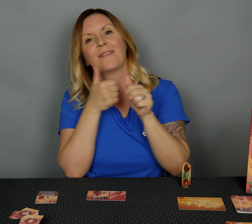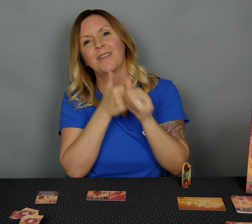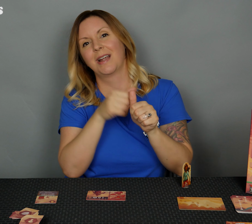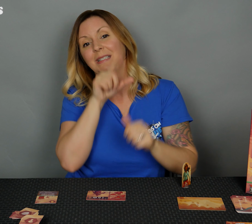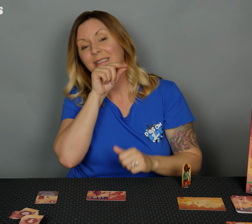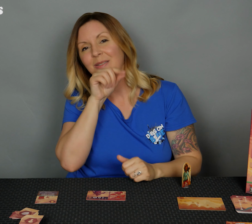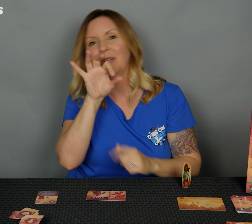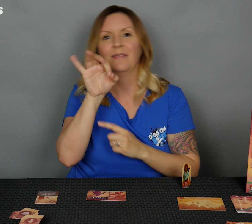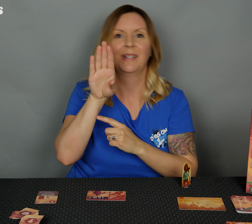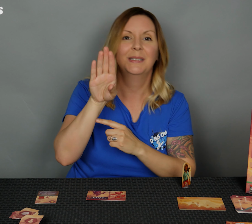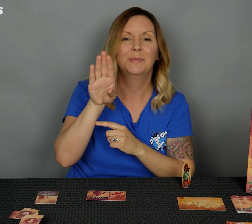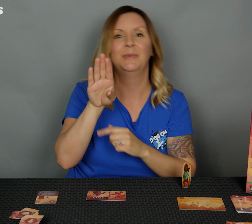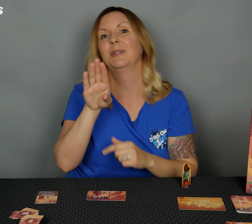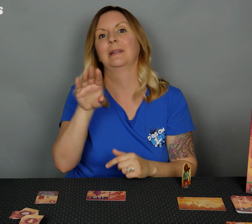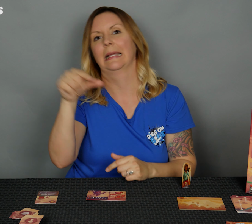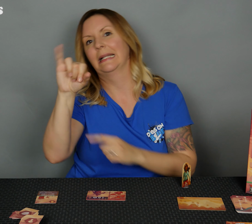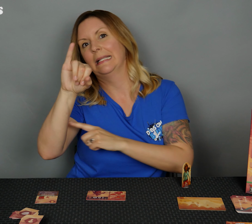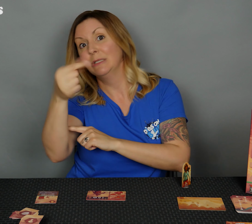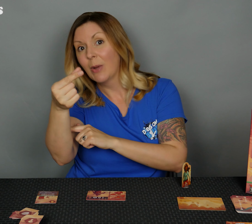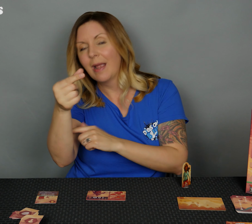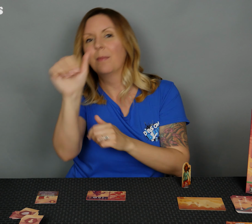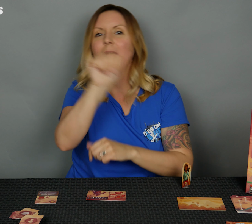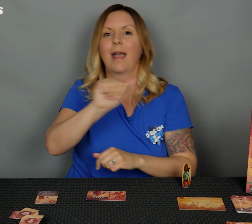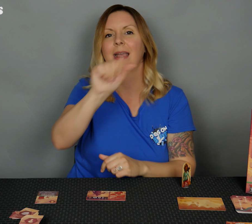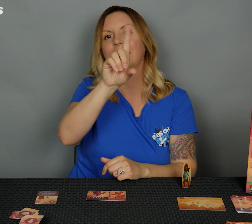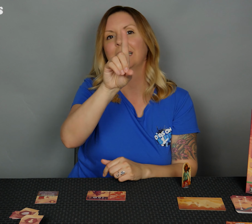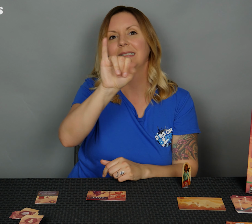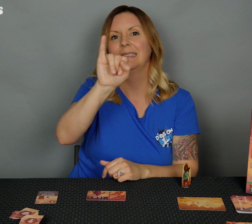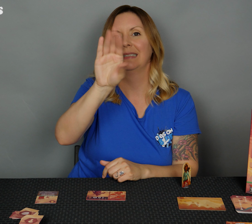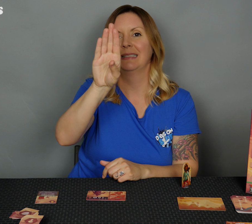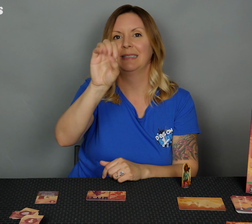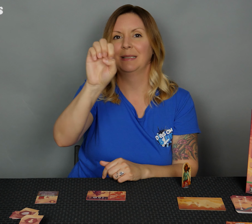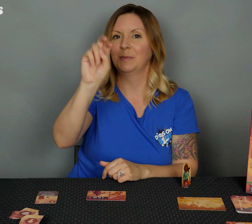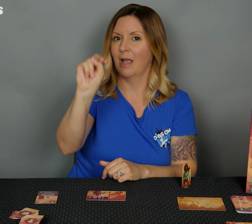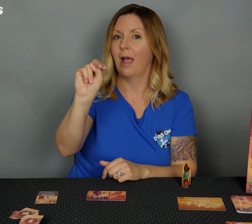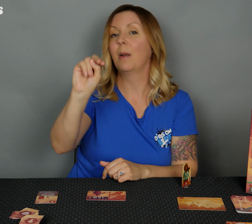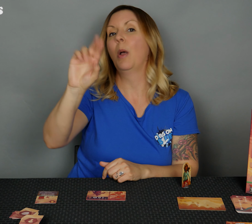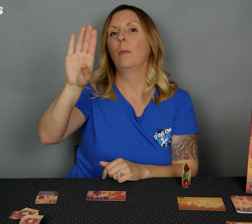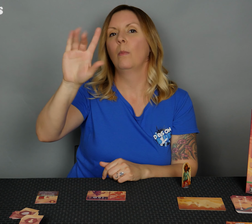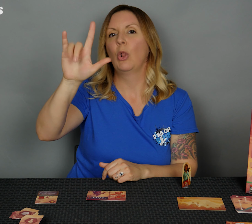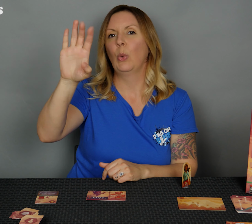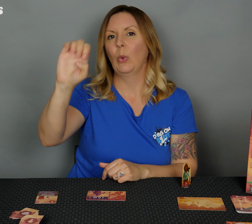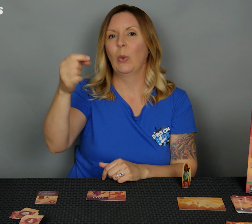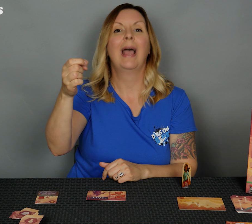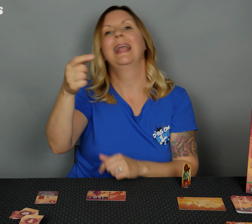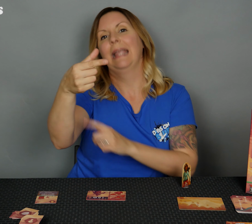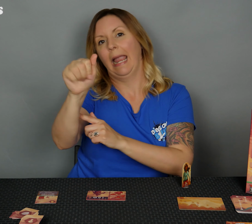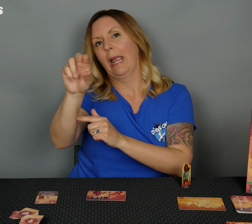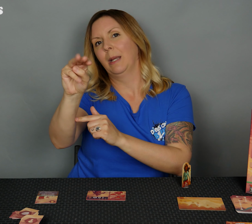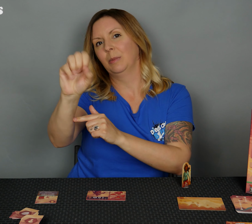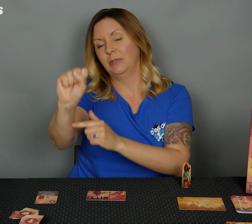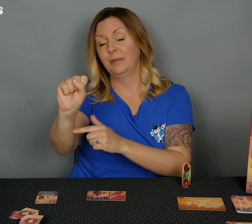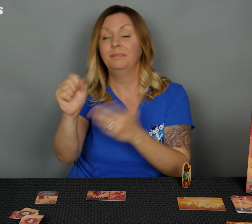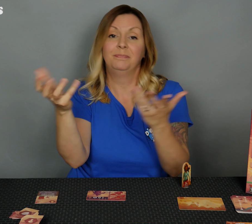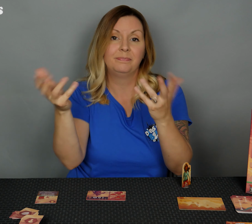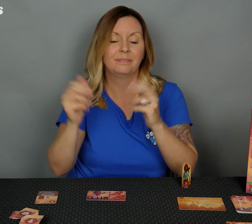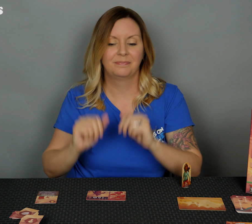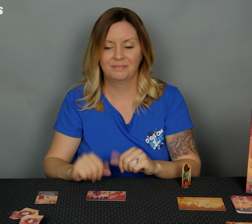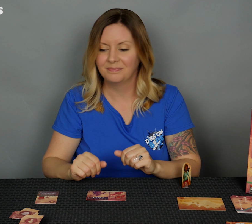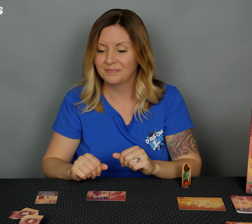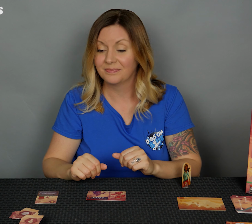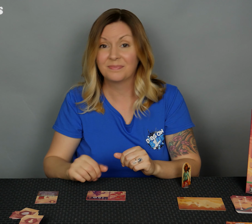You can follow me on Twitter, Facebook, and Instagram @DibsOnBlueGames.